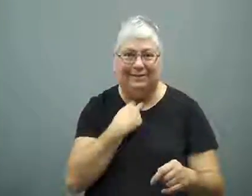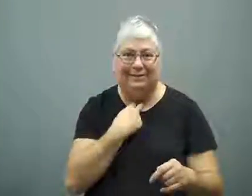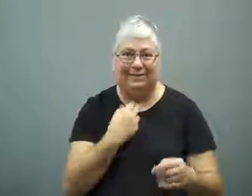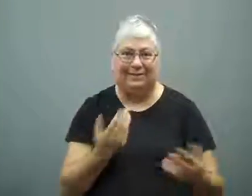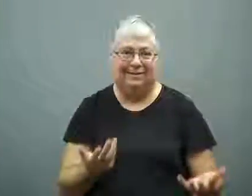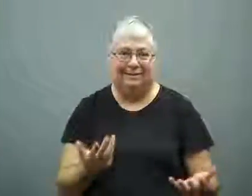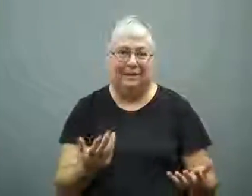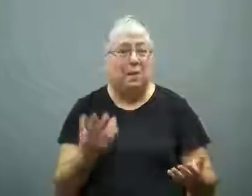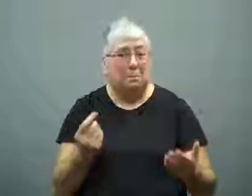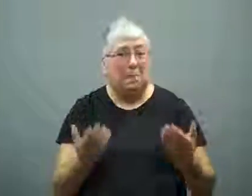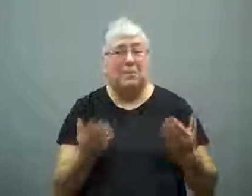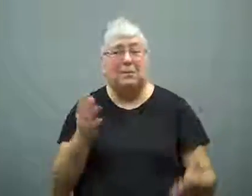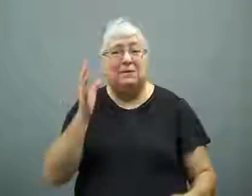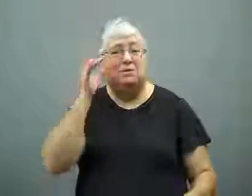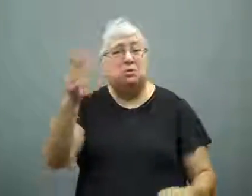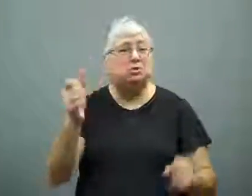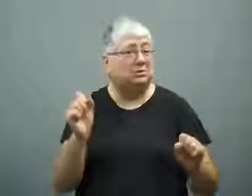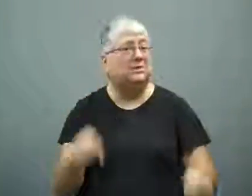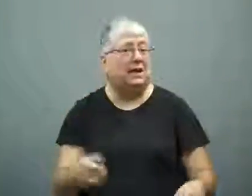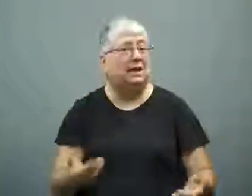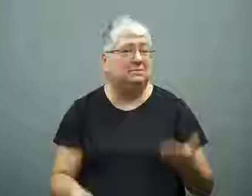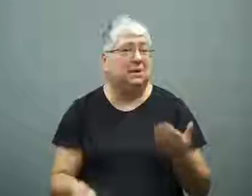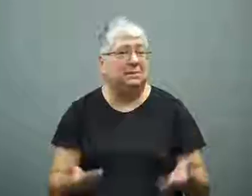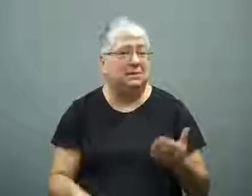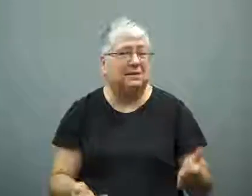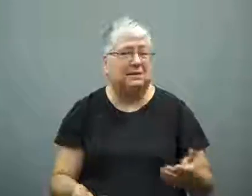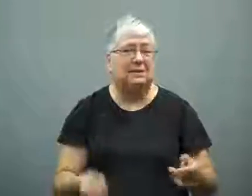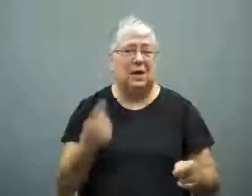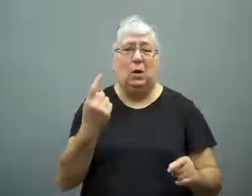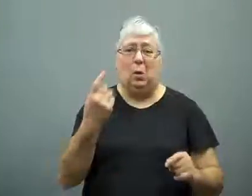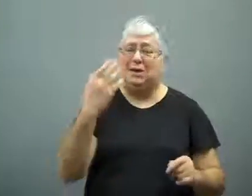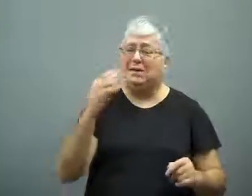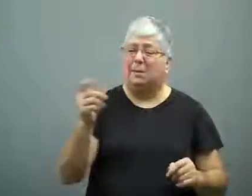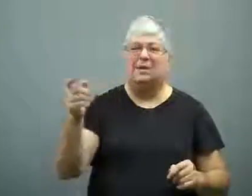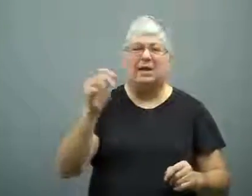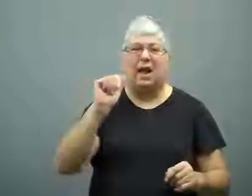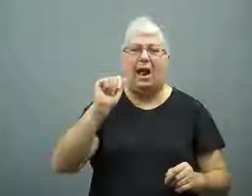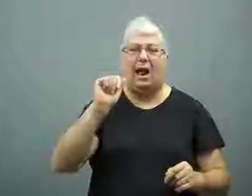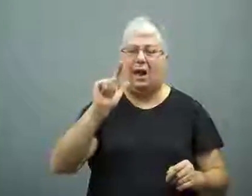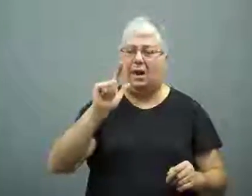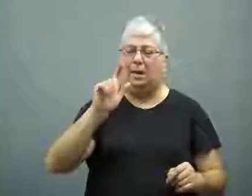That might change in the future.